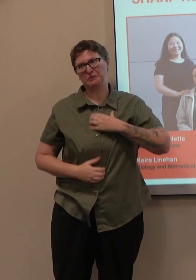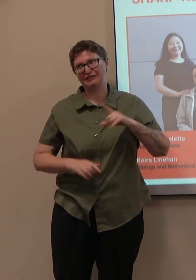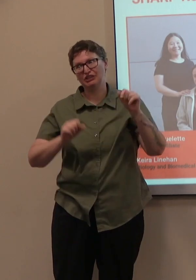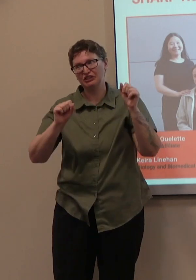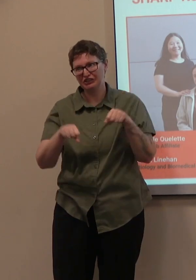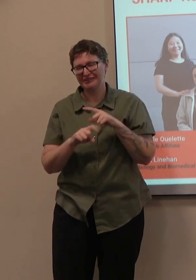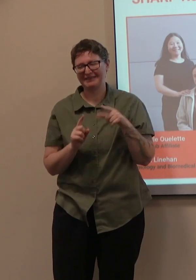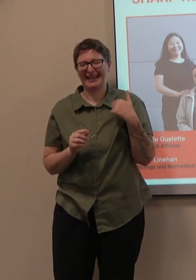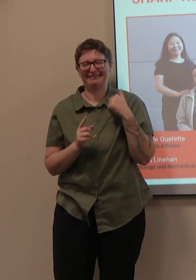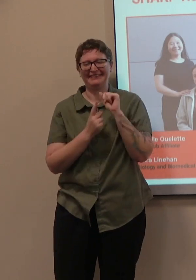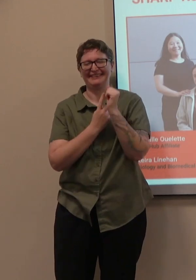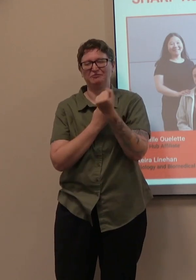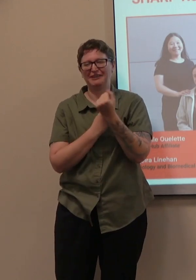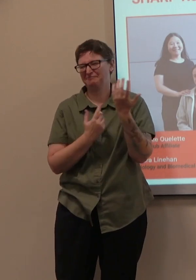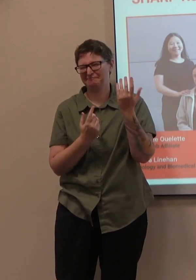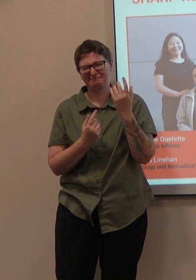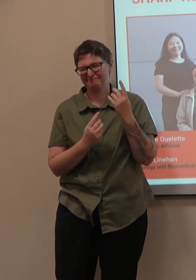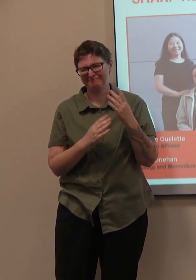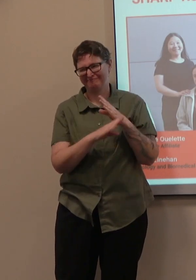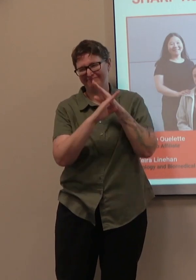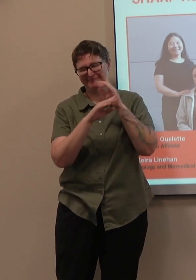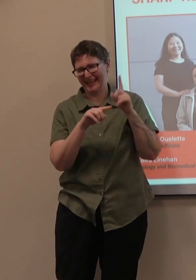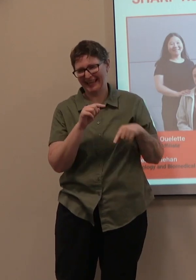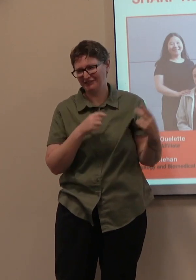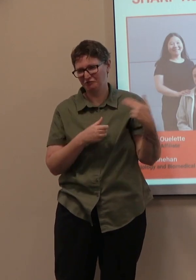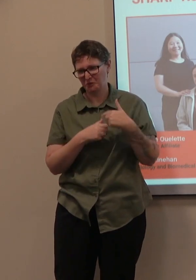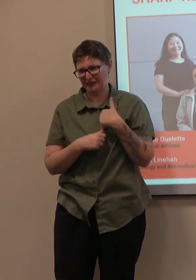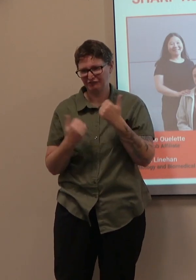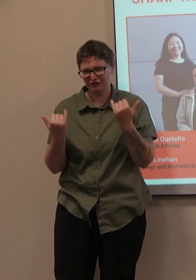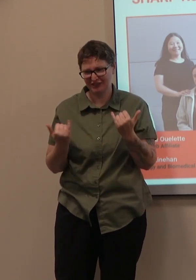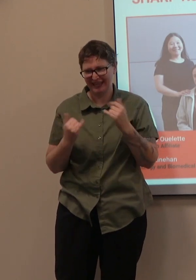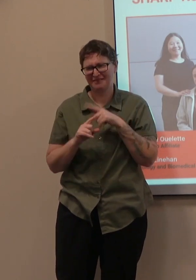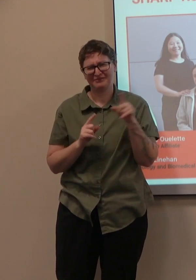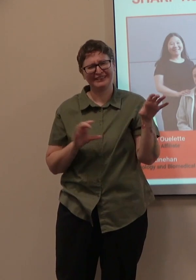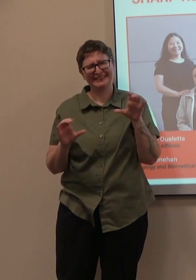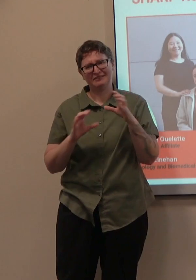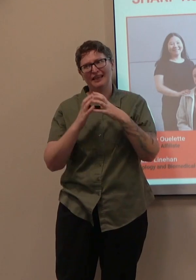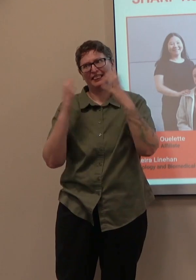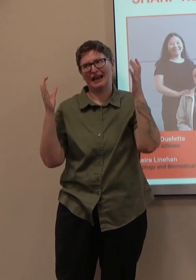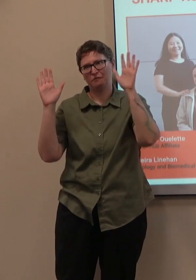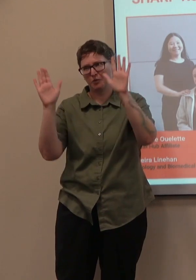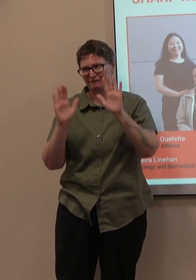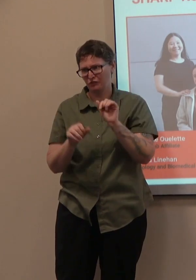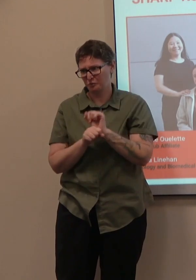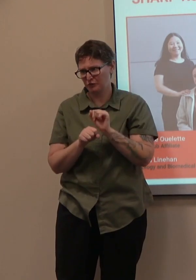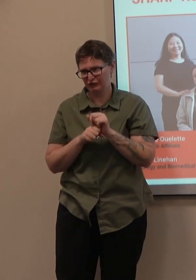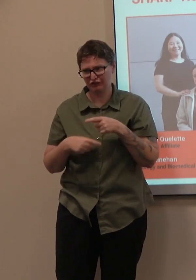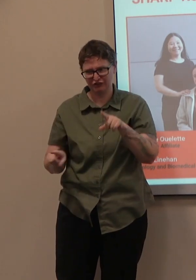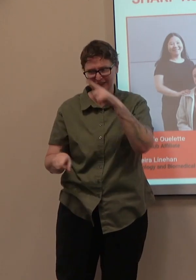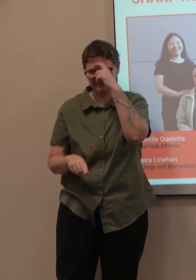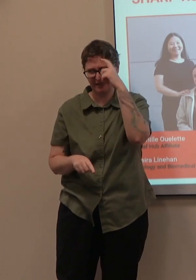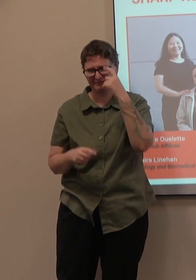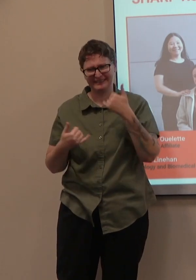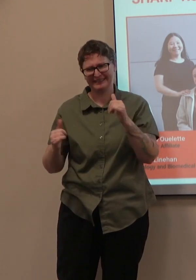We really wish she could, but she has a situation that is preventing her from joining, but she did a lot of great work during the summer